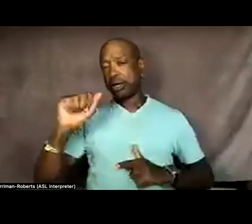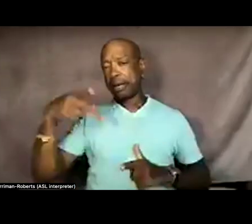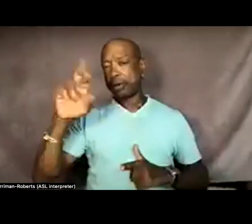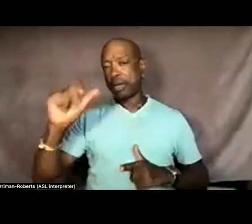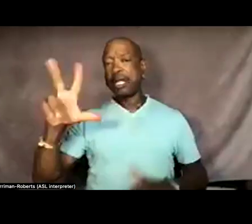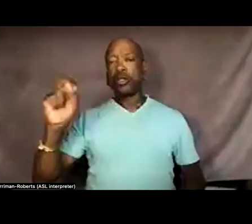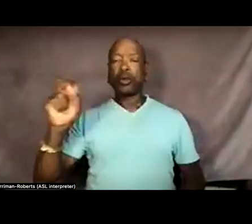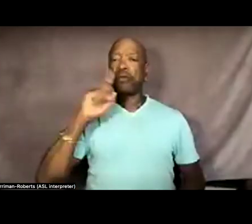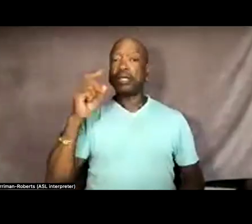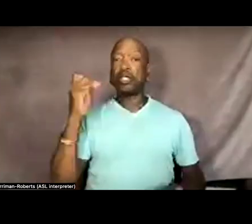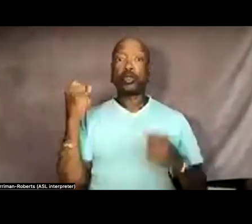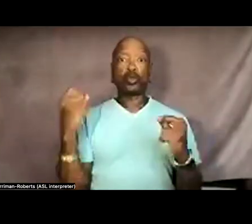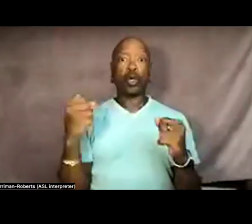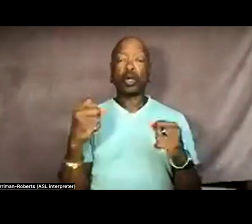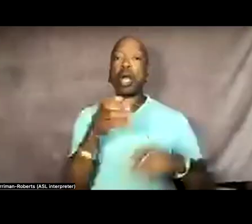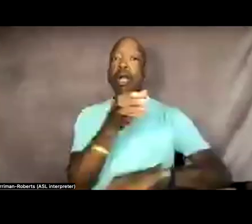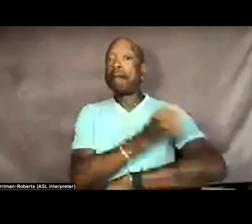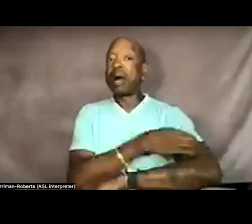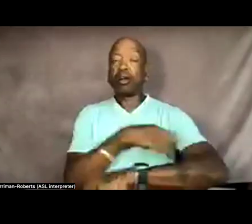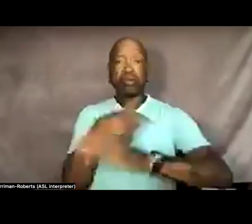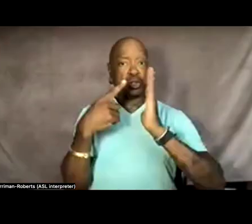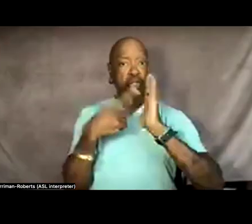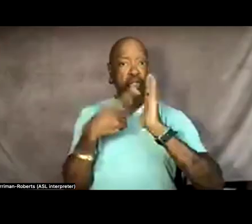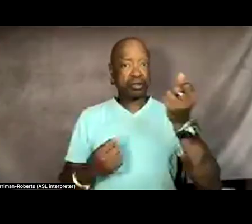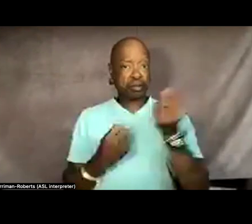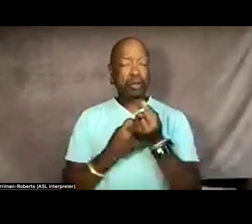support and we're proud to have accomplished that with the other great groups and individuals who